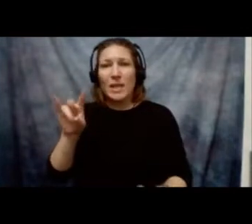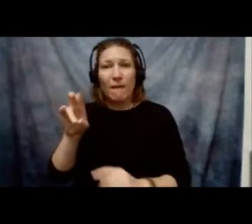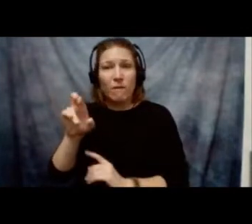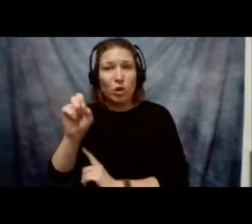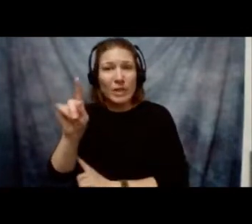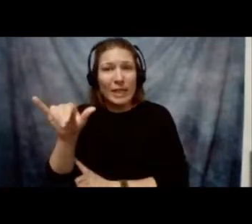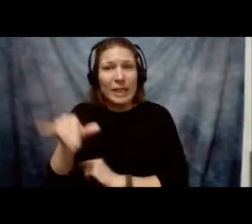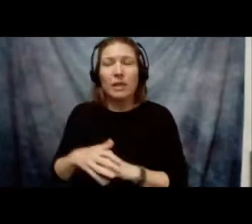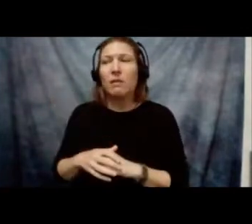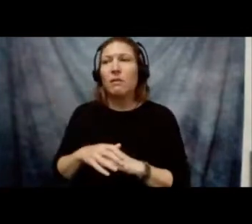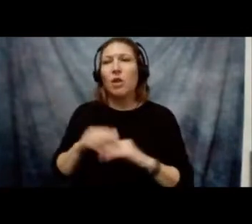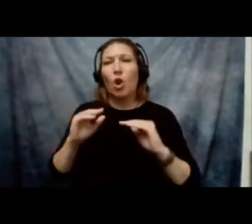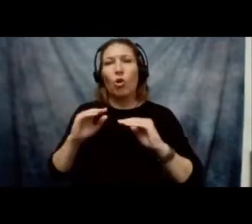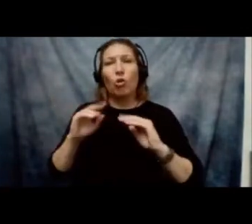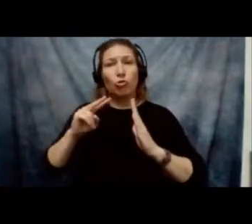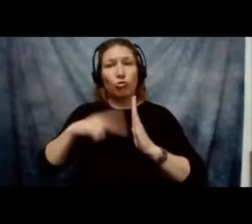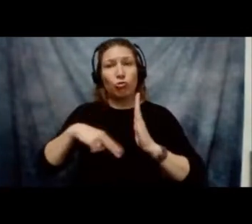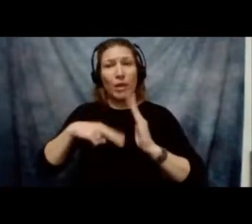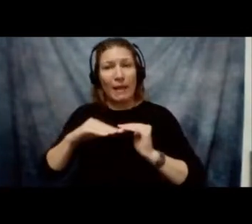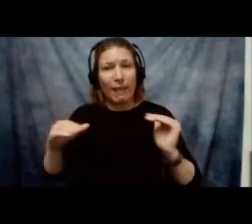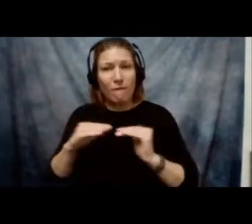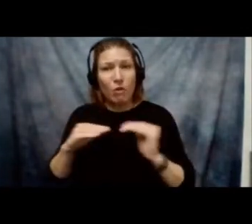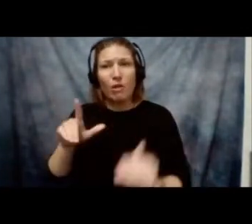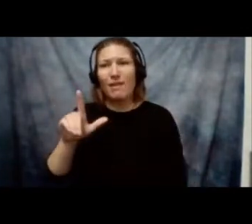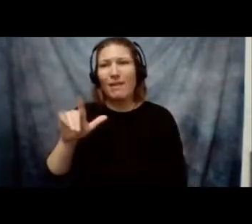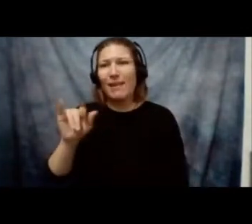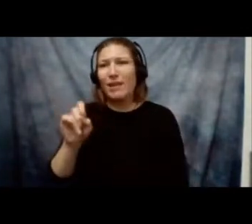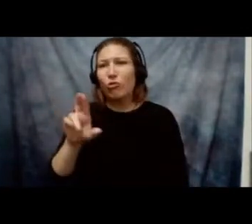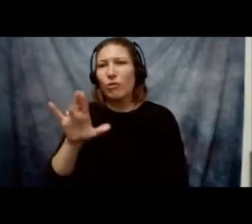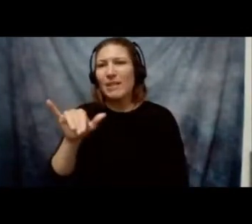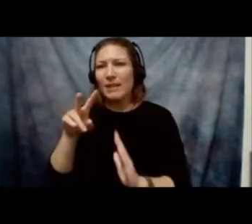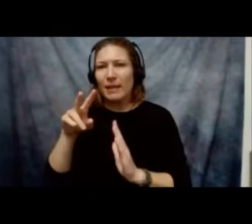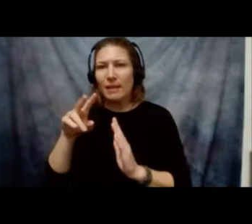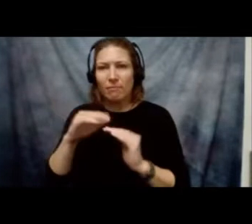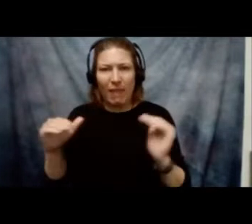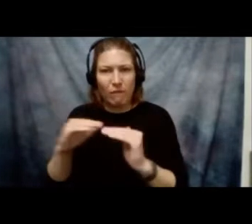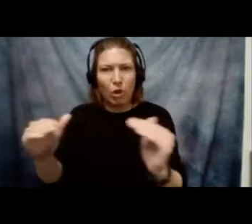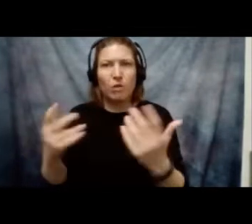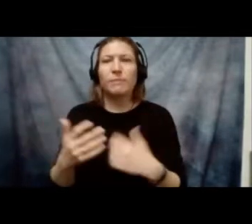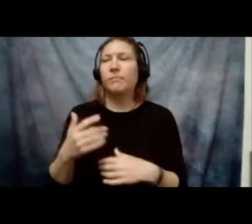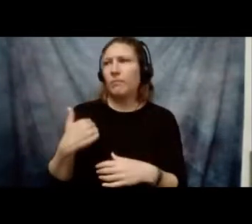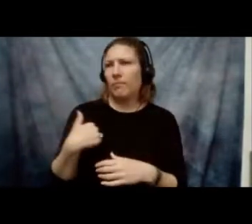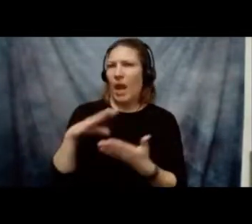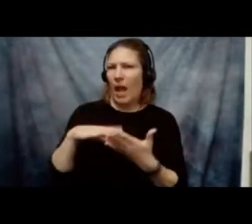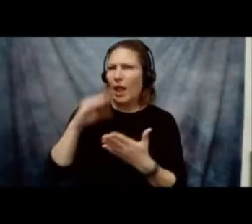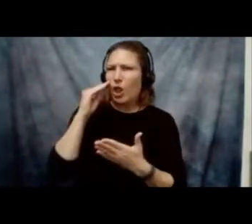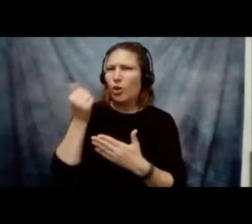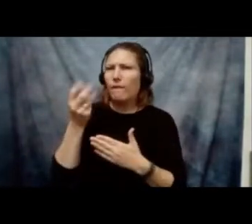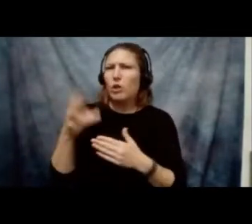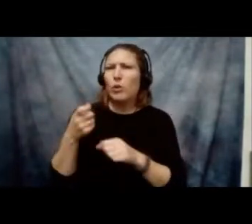in a couple of years ago from jean maripodi is how how big of an assumption i had and who my